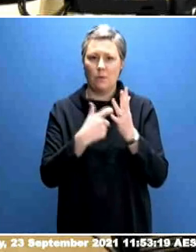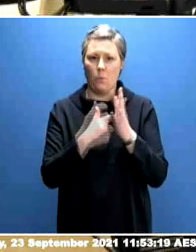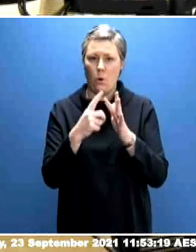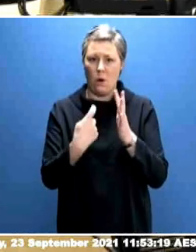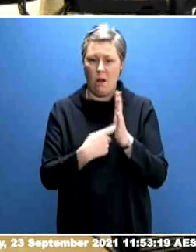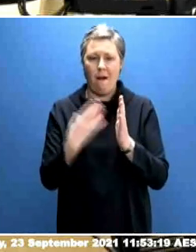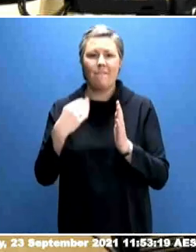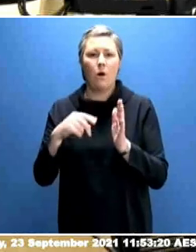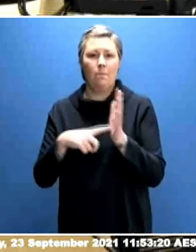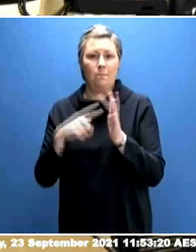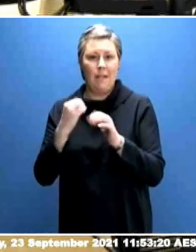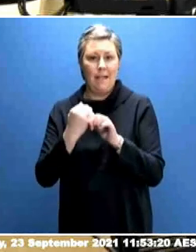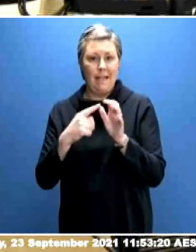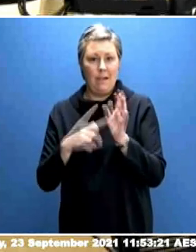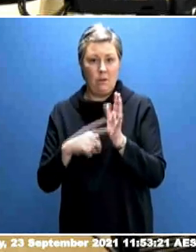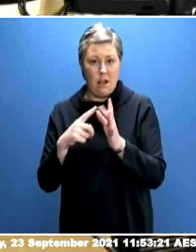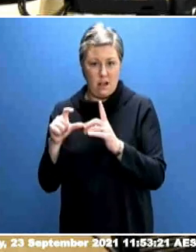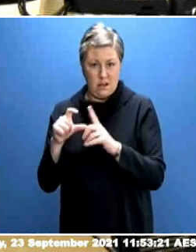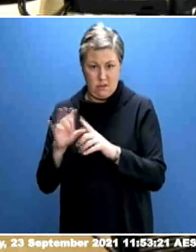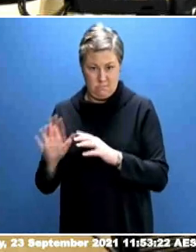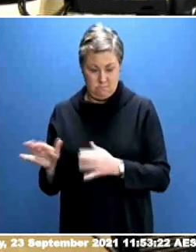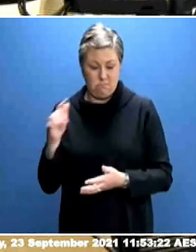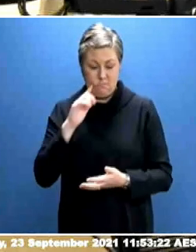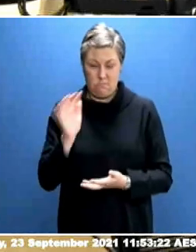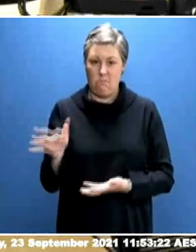a statement which is in the Tender Bundle Part C at Tab 87.